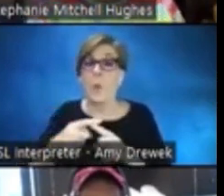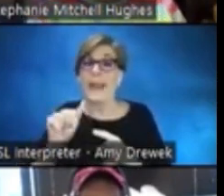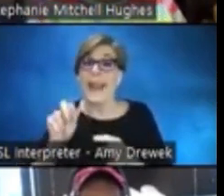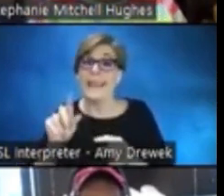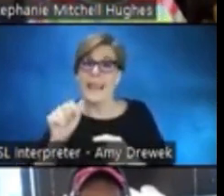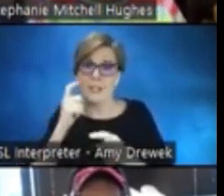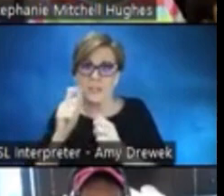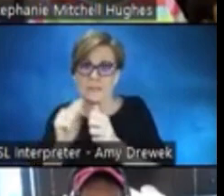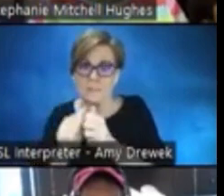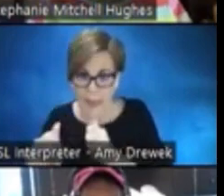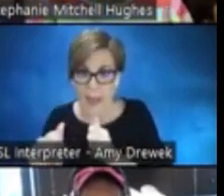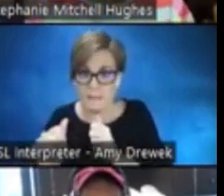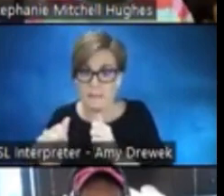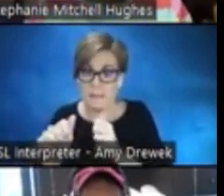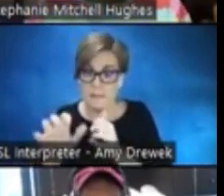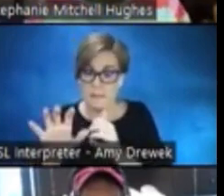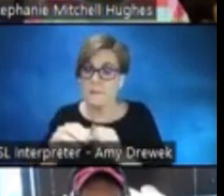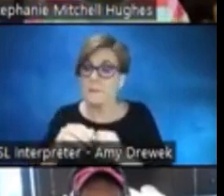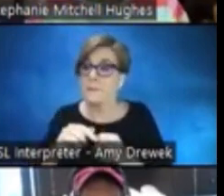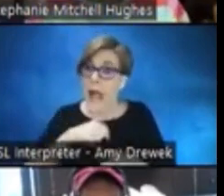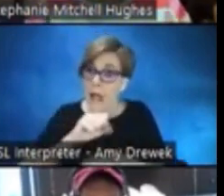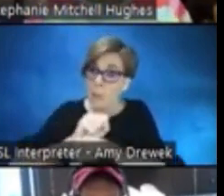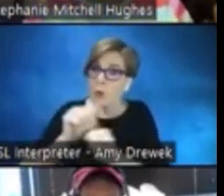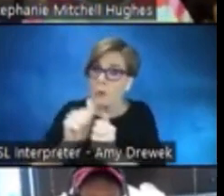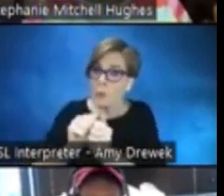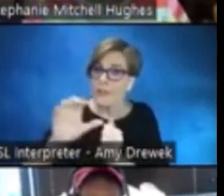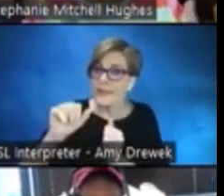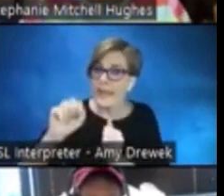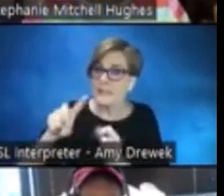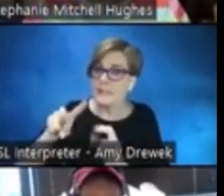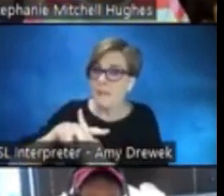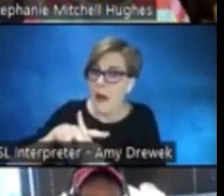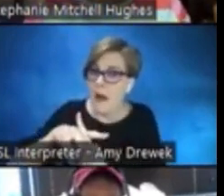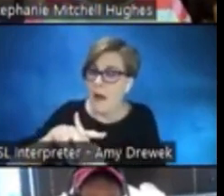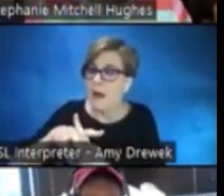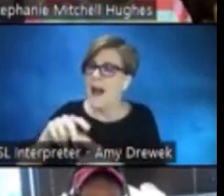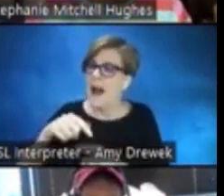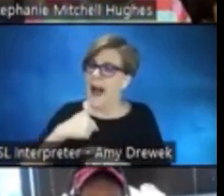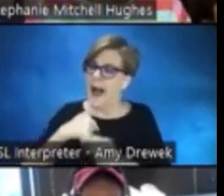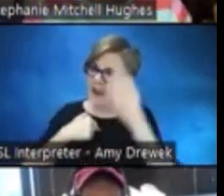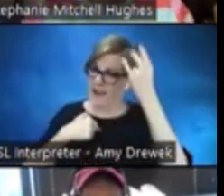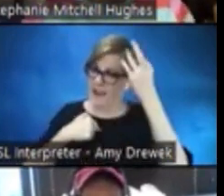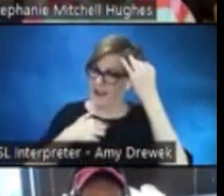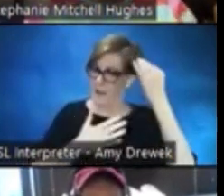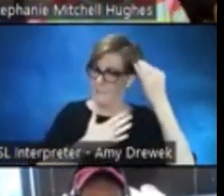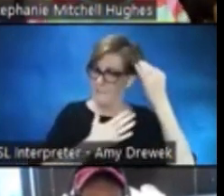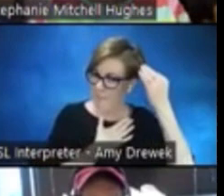I THINK ABOUT WHERE I AM AND WHAT MY PERSONAL JOURNEY HAS BEEN.